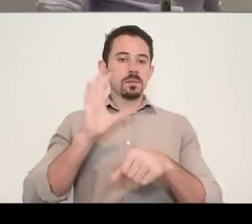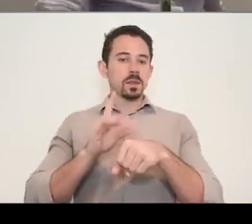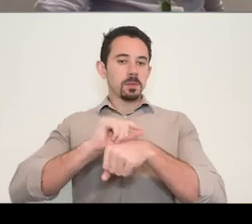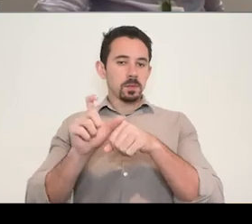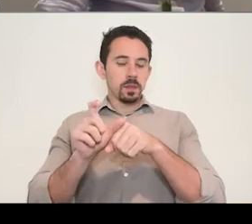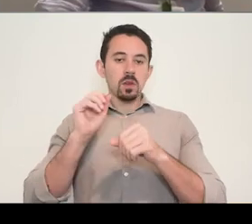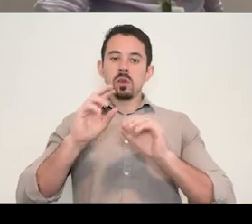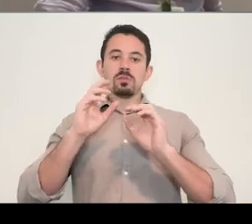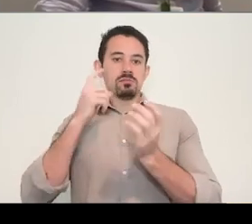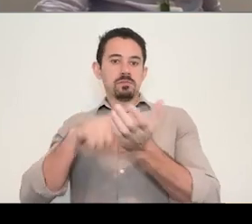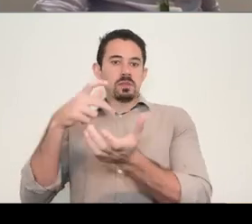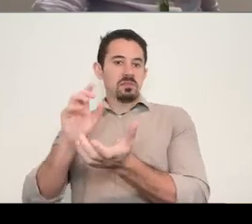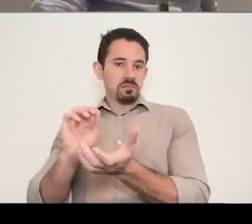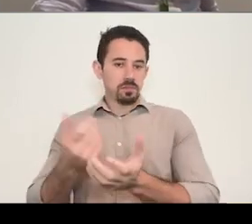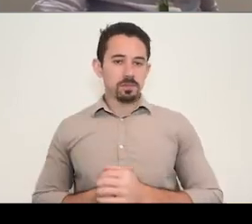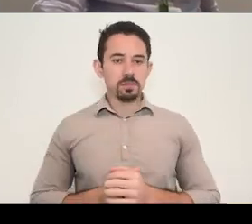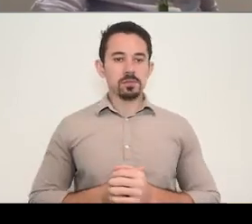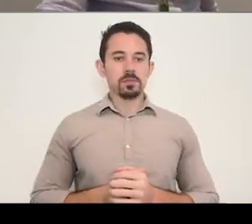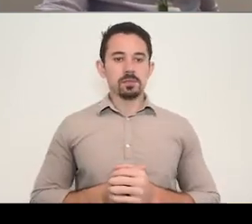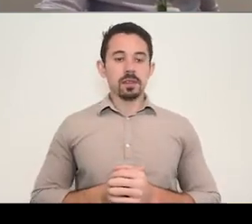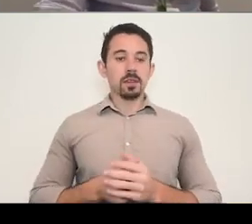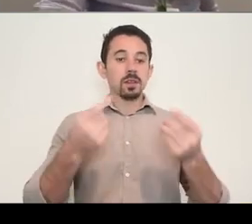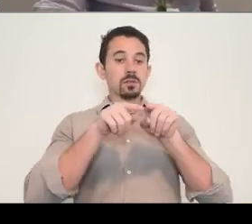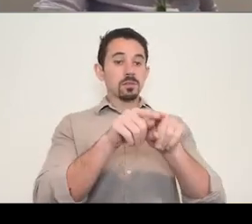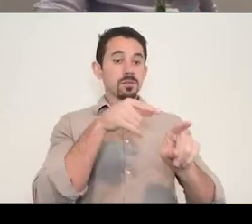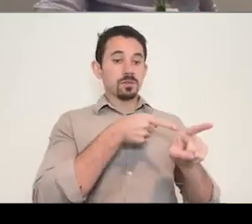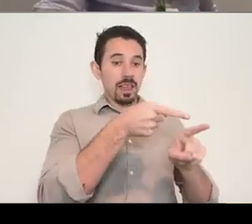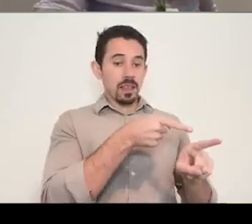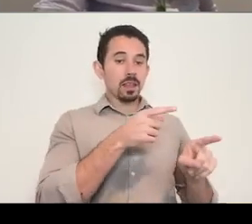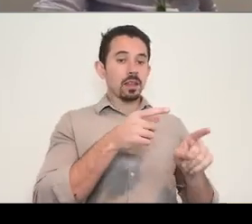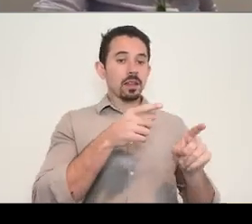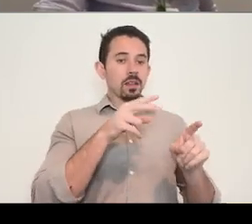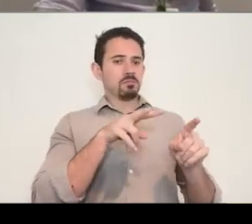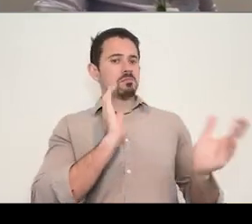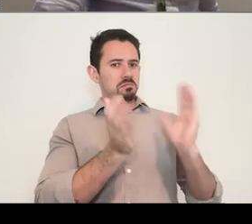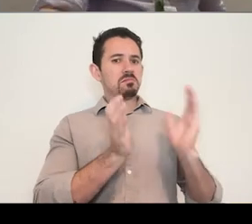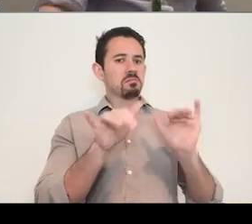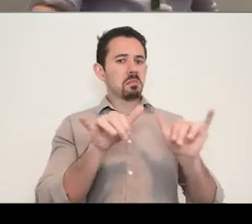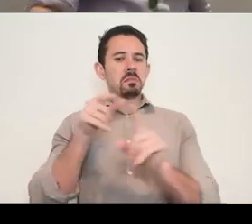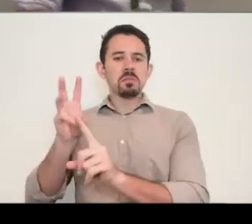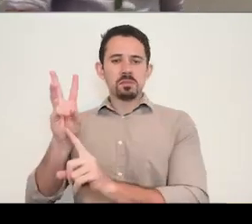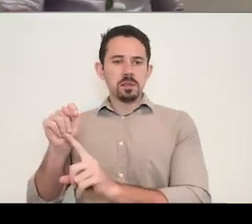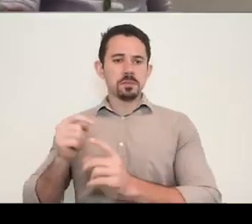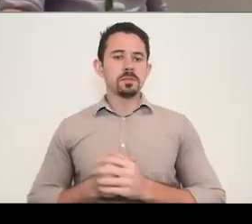complementation strain looked comparable to wild type, and very interestingly,